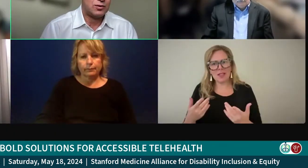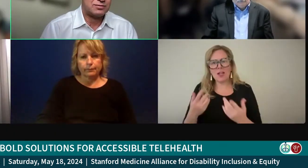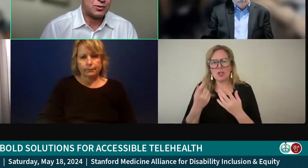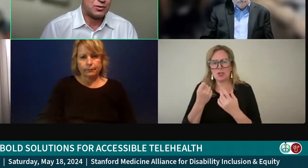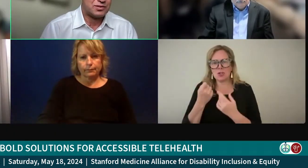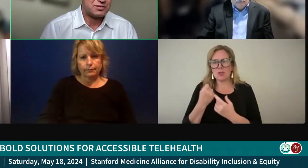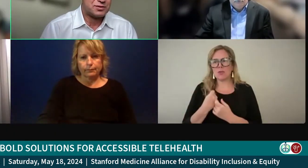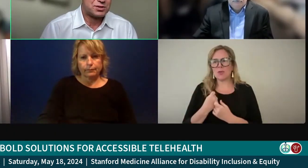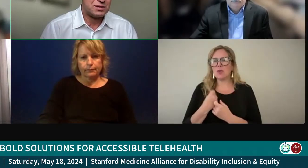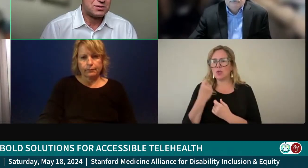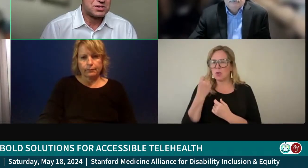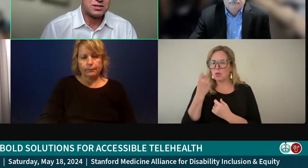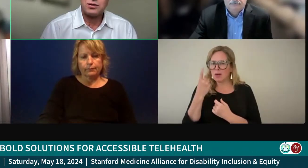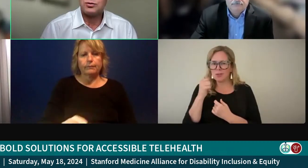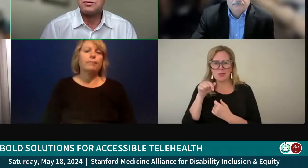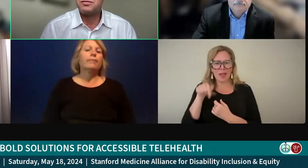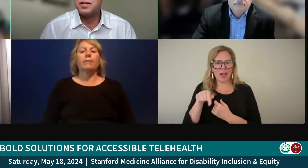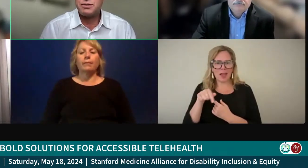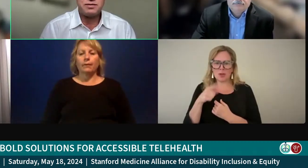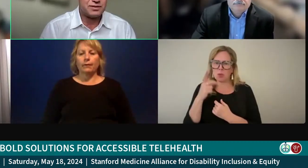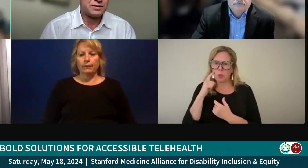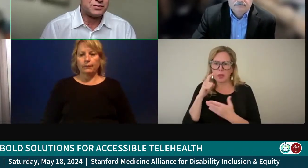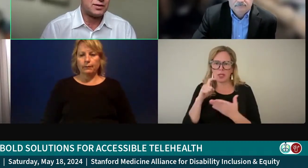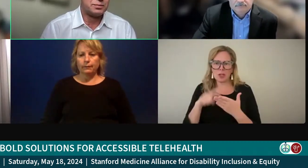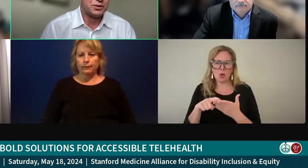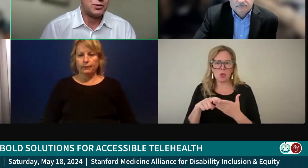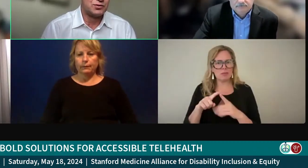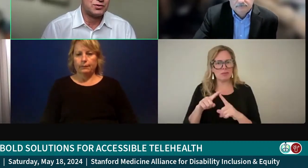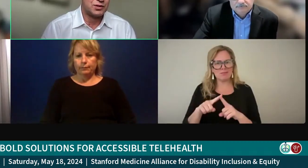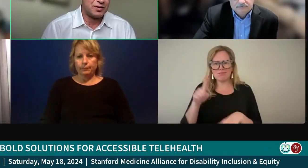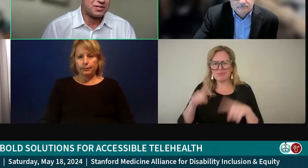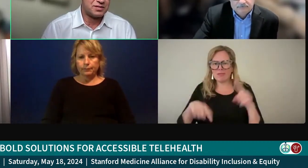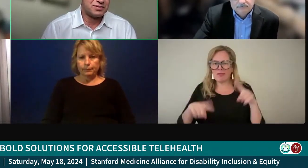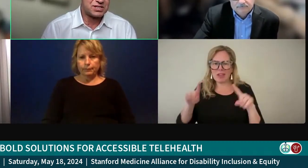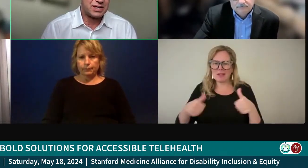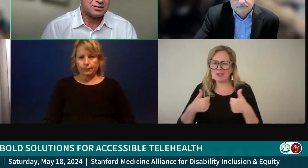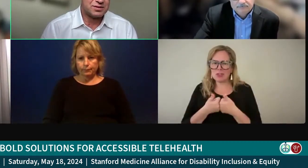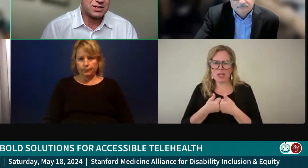of all the different challenges and they go very, very far beyond a lot of the different standards.